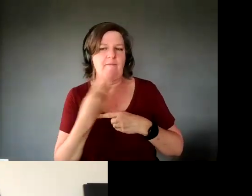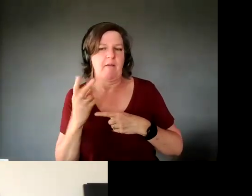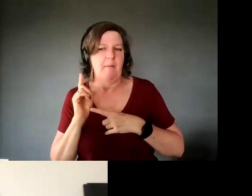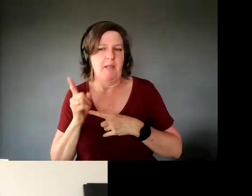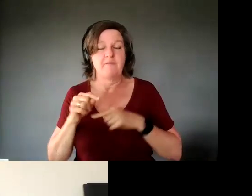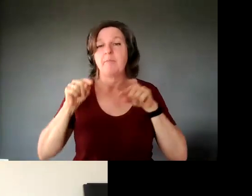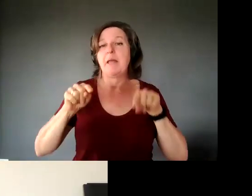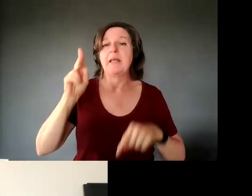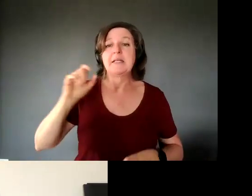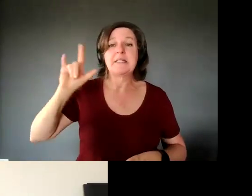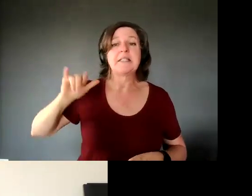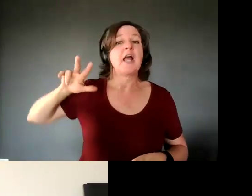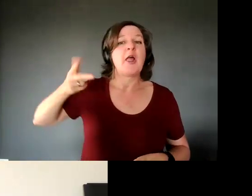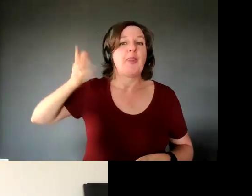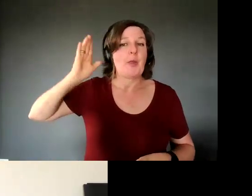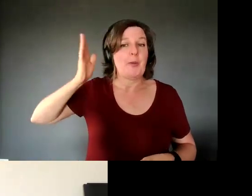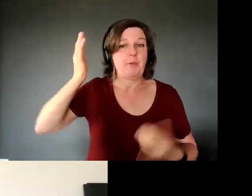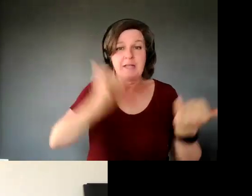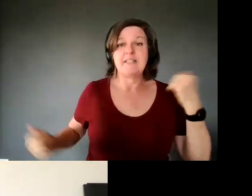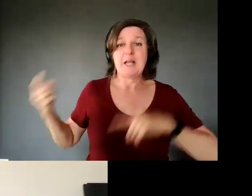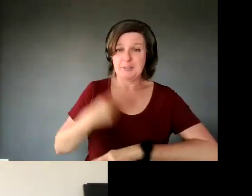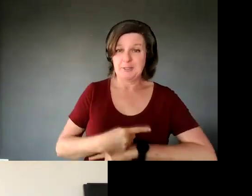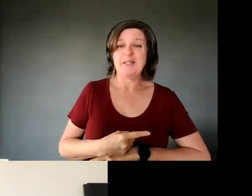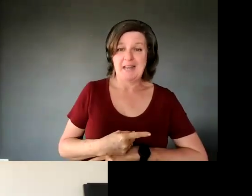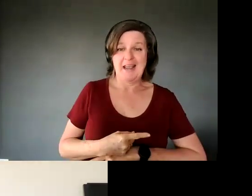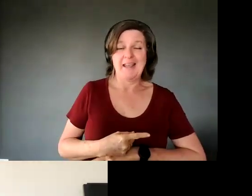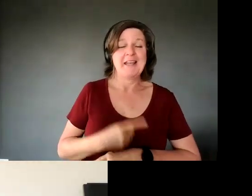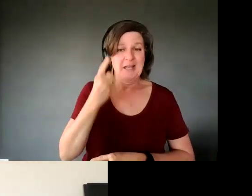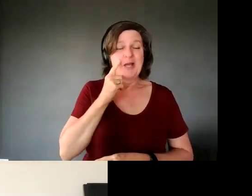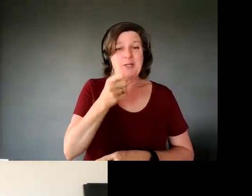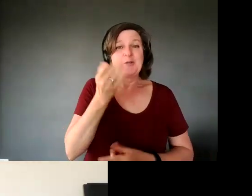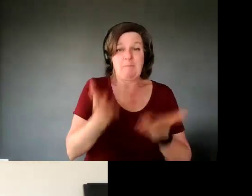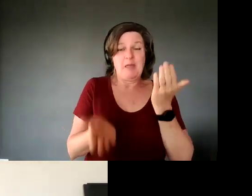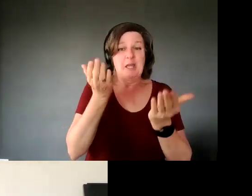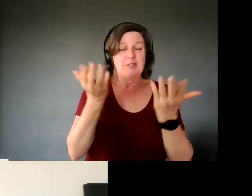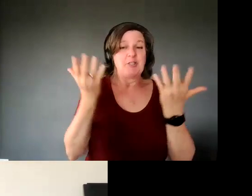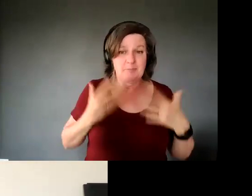Keely's third presentation today, so I'm thinking she's probably ready to just go sit down, have